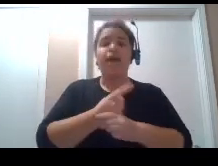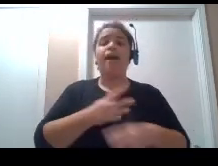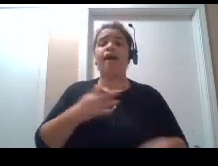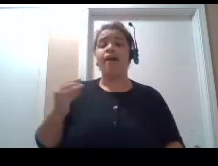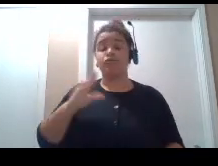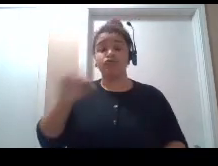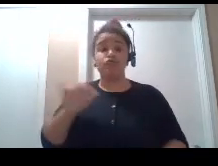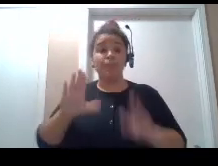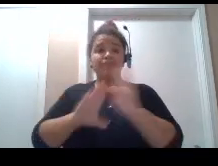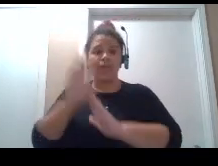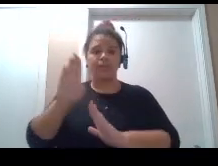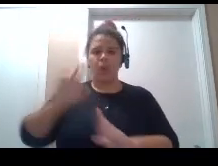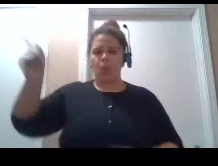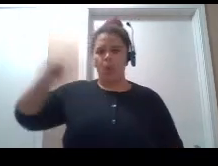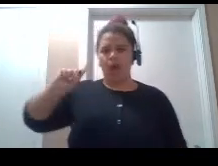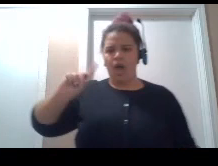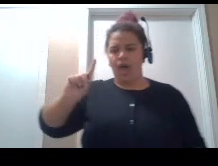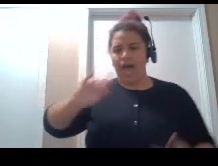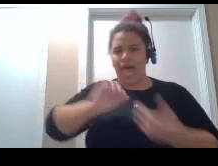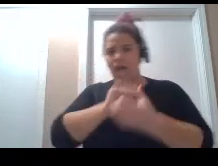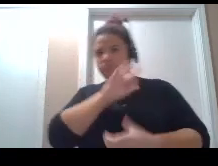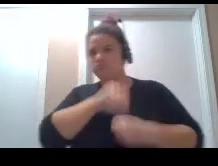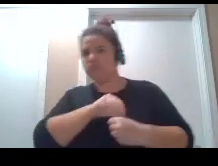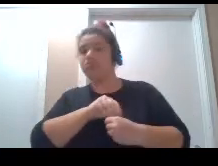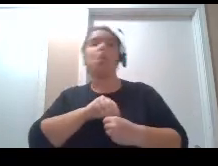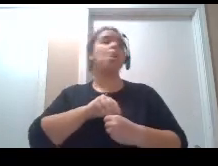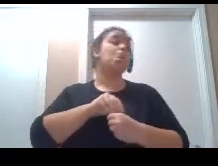present, and checking technology and wi-fi speed.